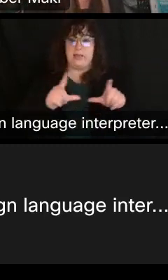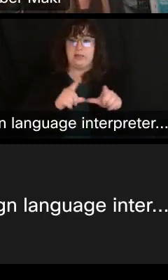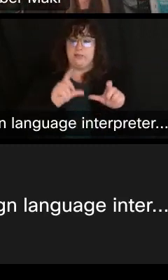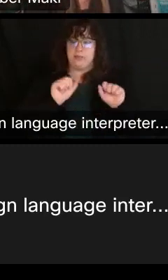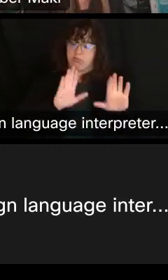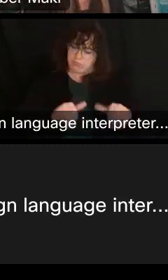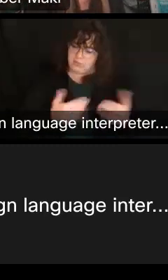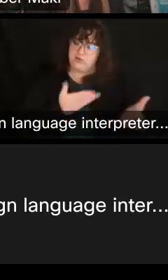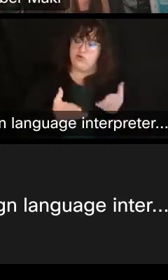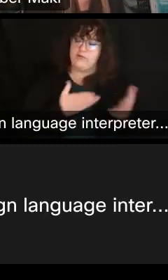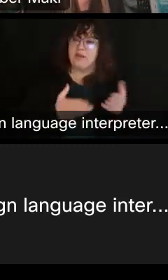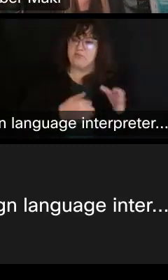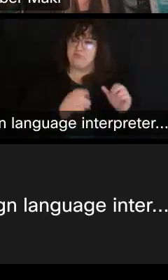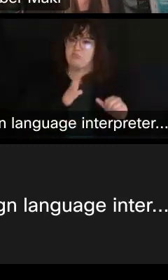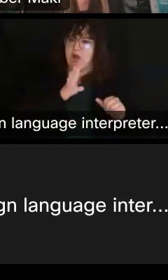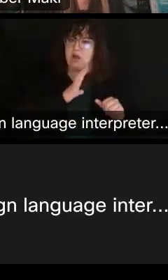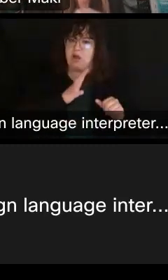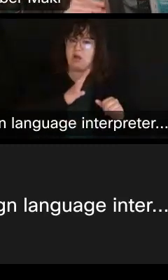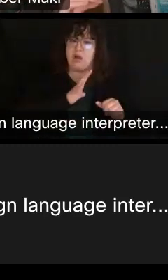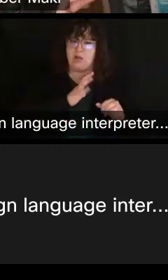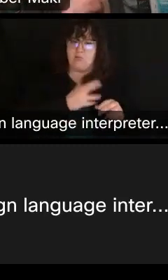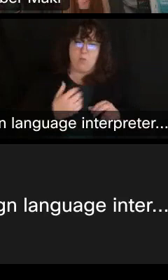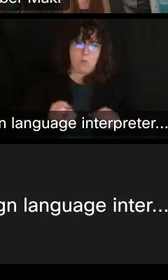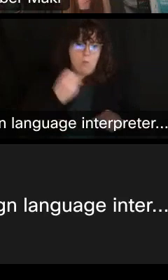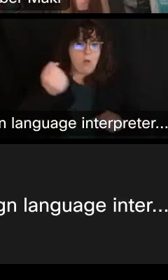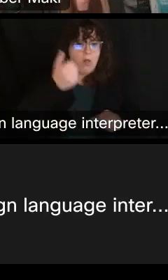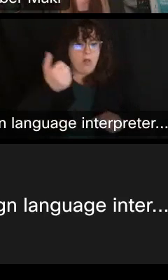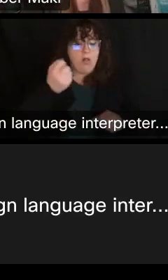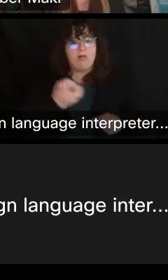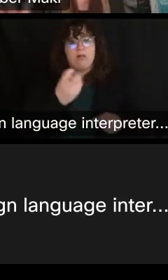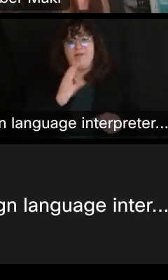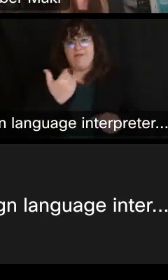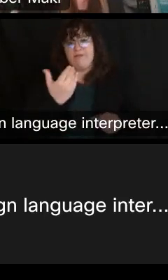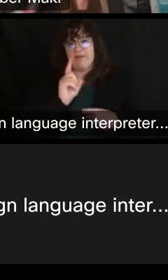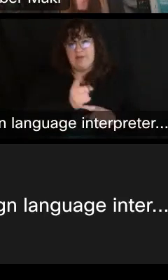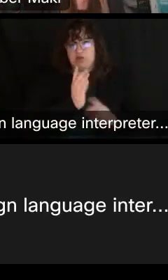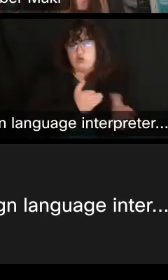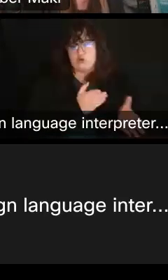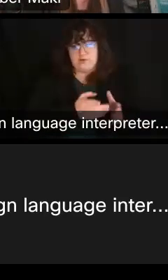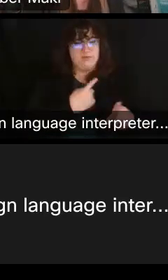that as a mobile 15-minute service and it can also be provided at work places, the community